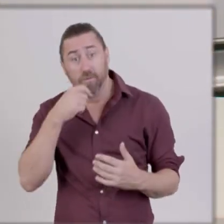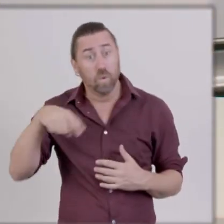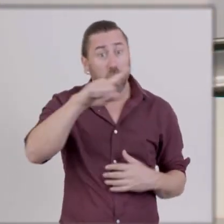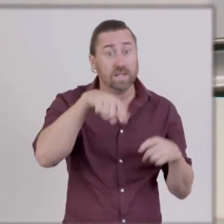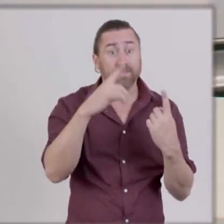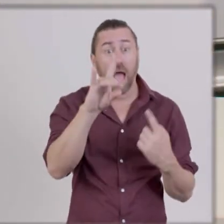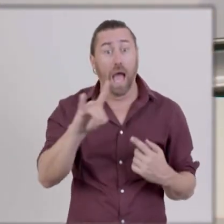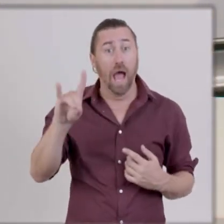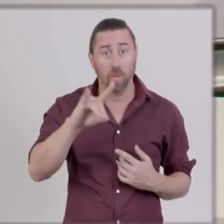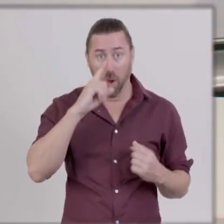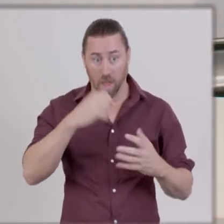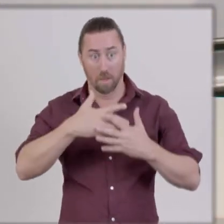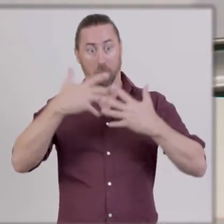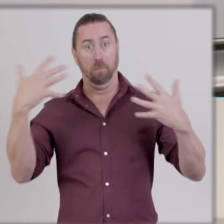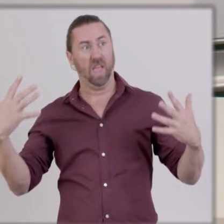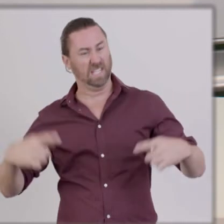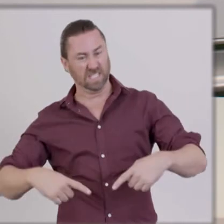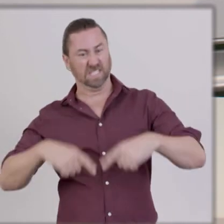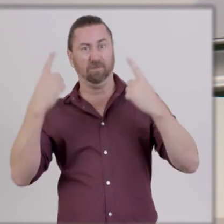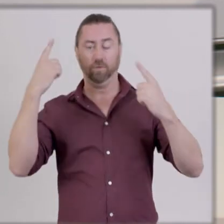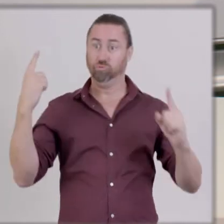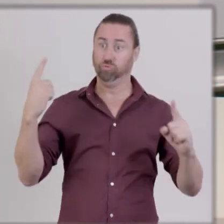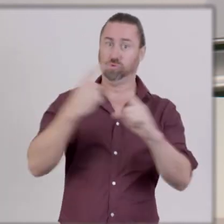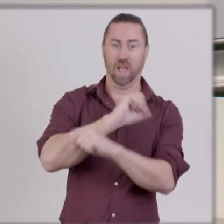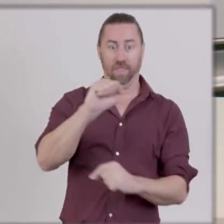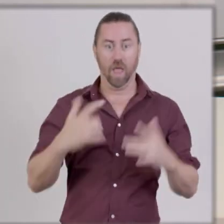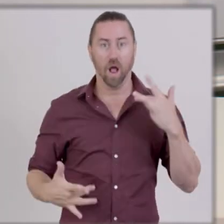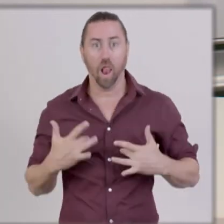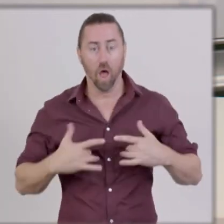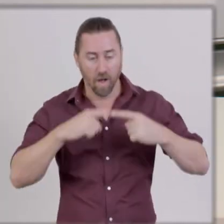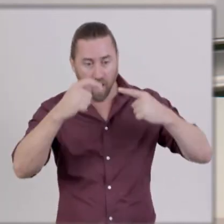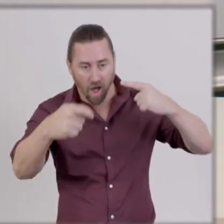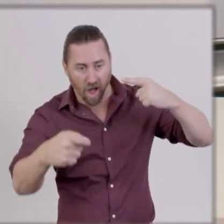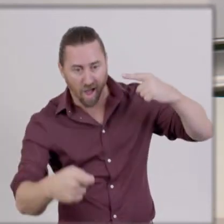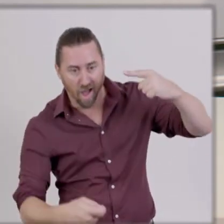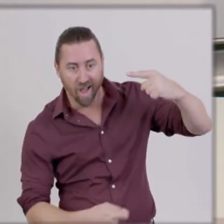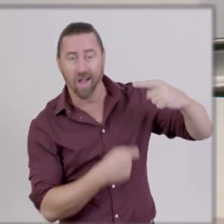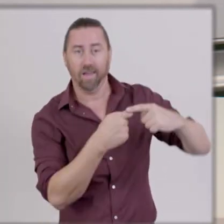some may go through big changes in their lifecycles and look completely different.